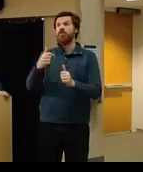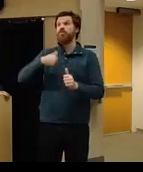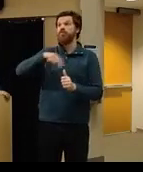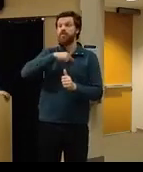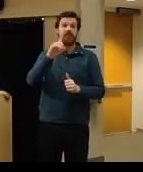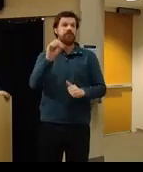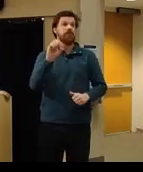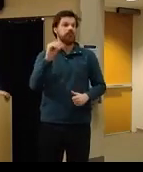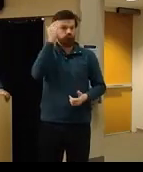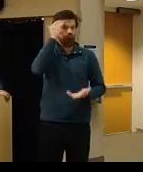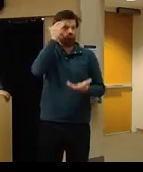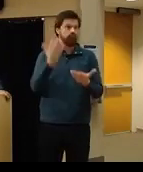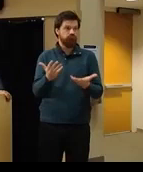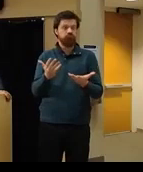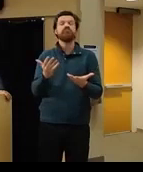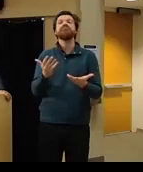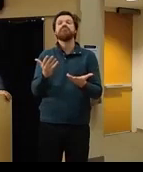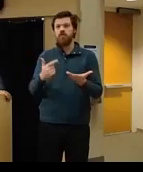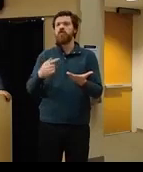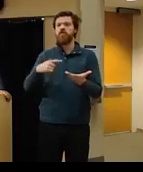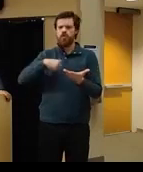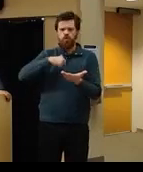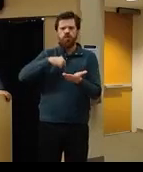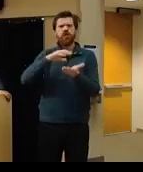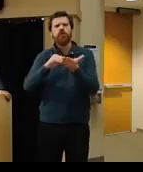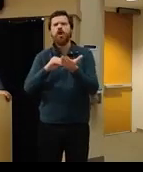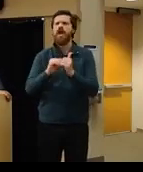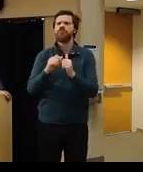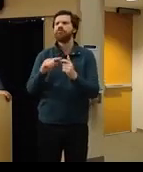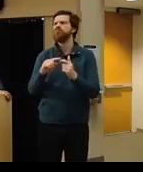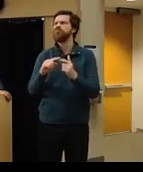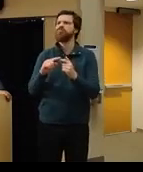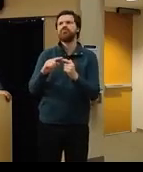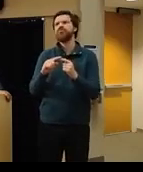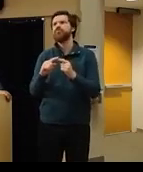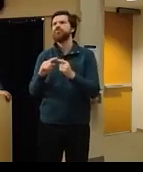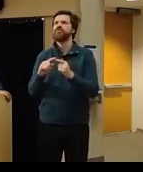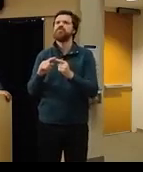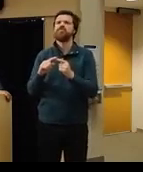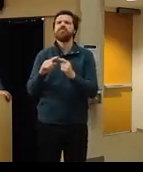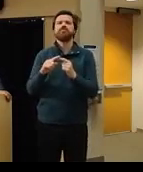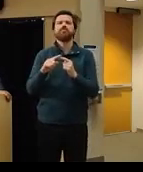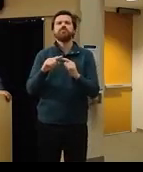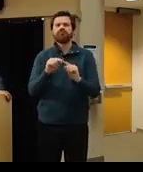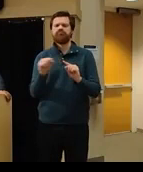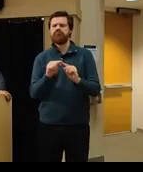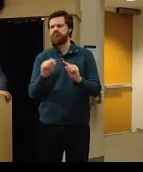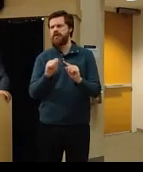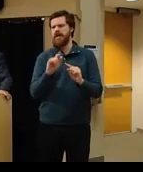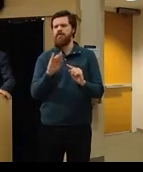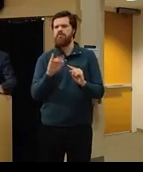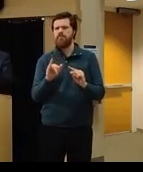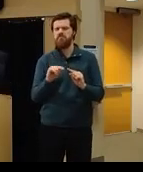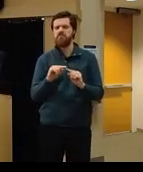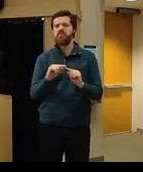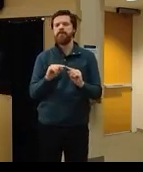DSM right and and we have learned to kind of uh that has become our Bible right and we know that